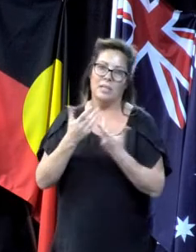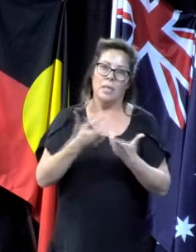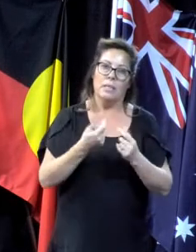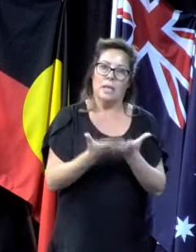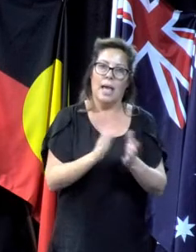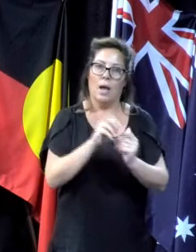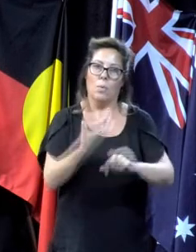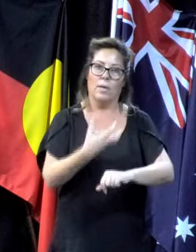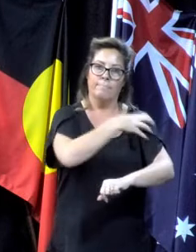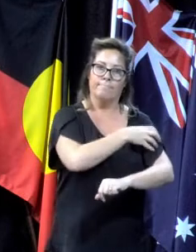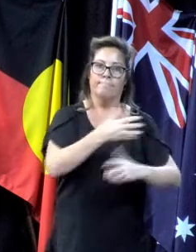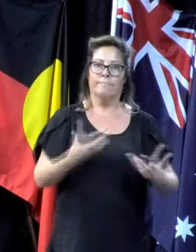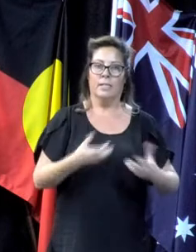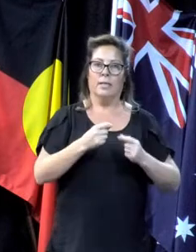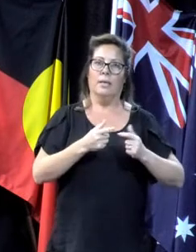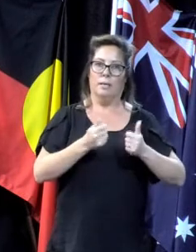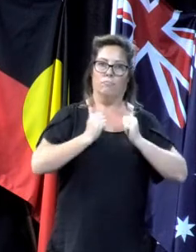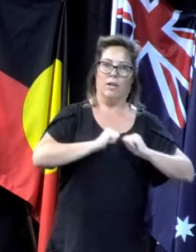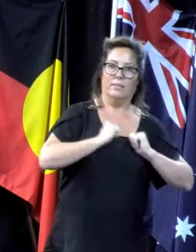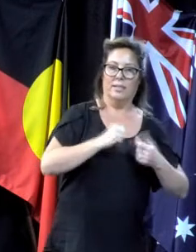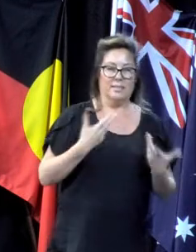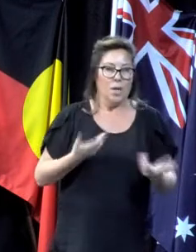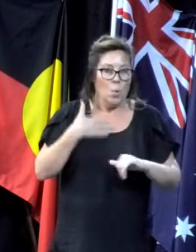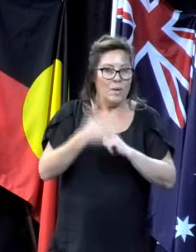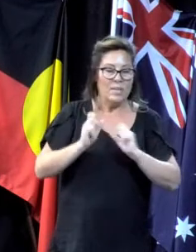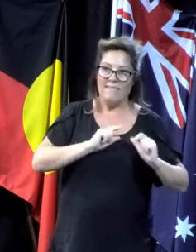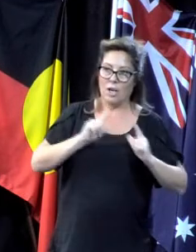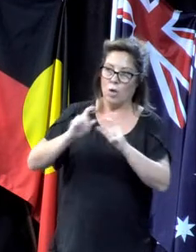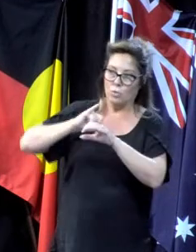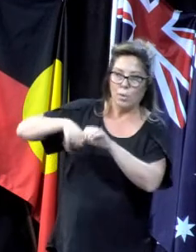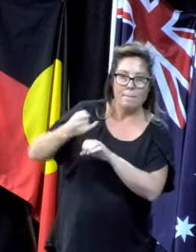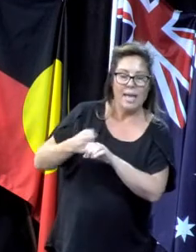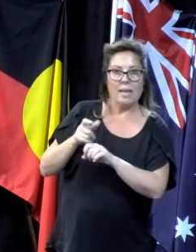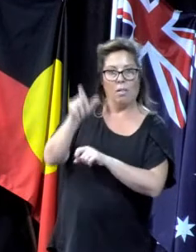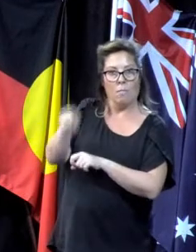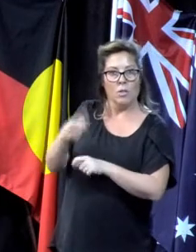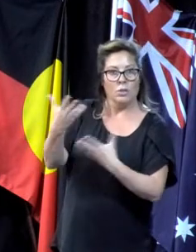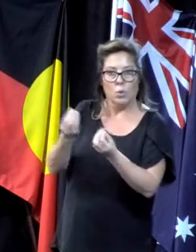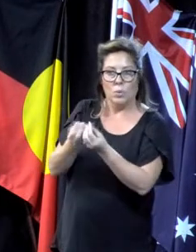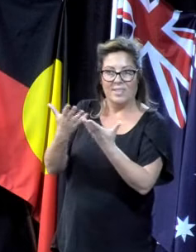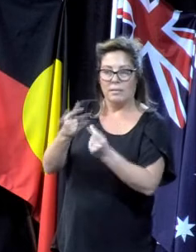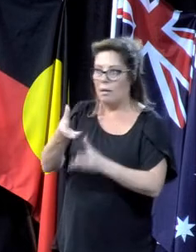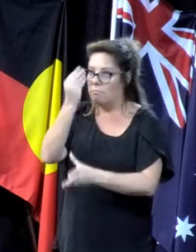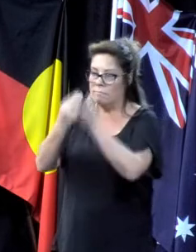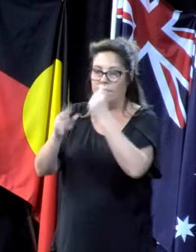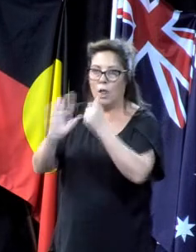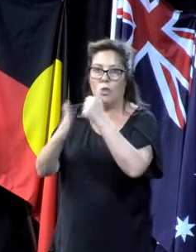did not keep abreast of current research trends and updated use of technologies, so why should we be any different in education?